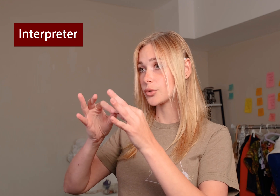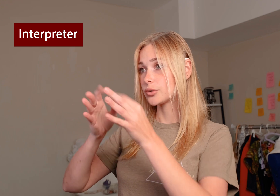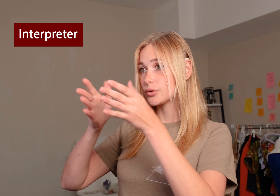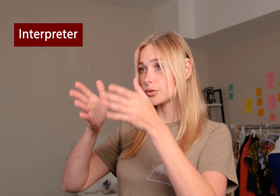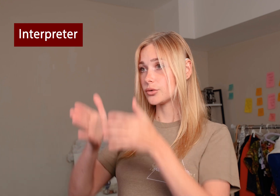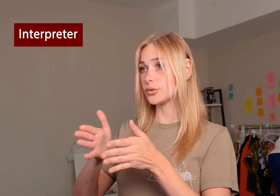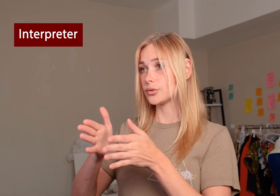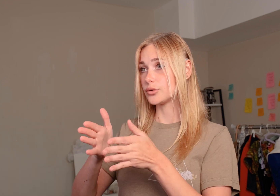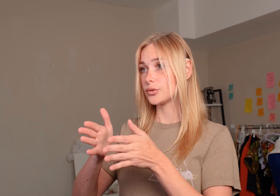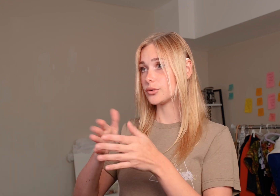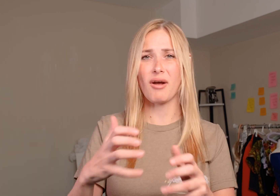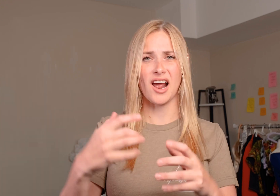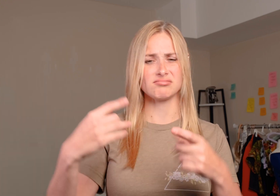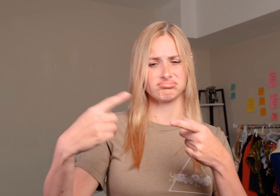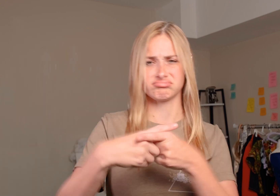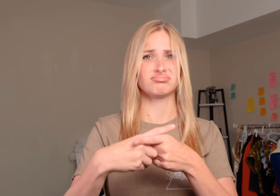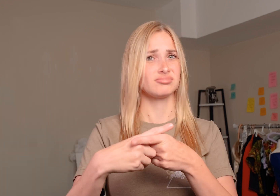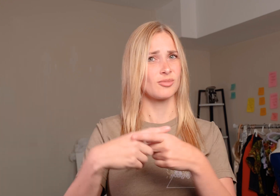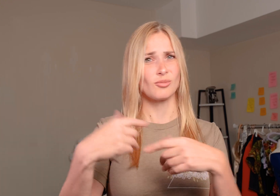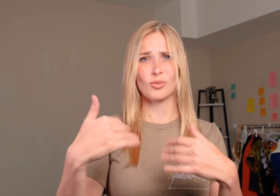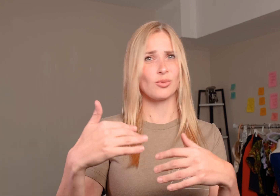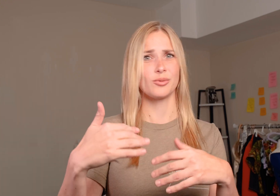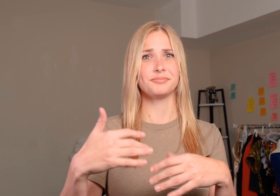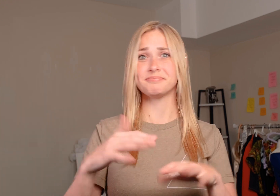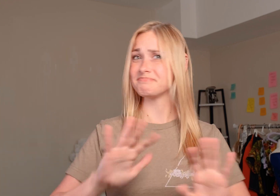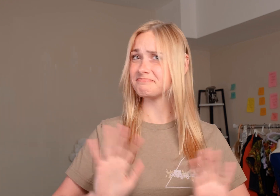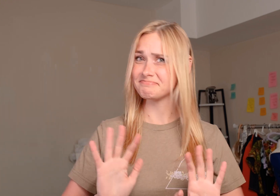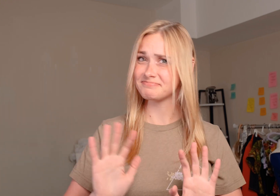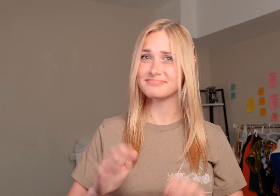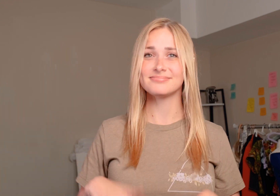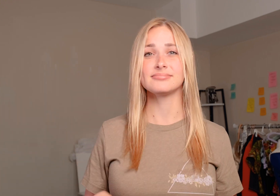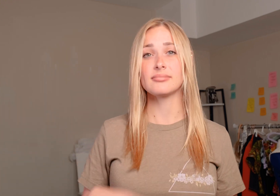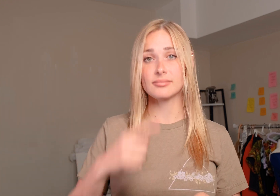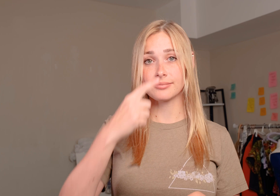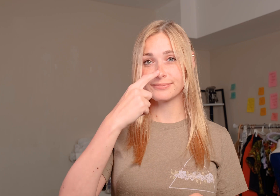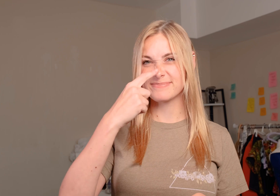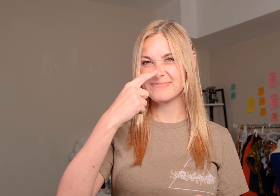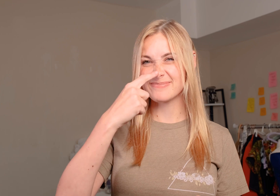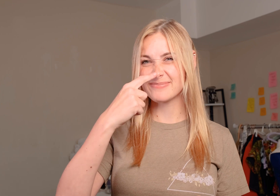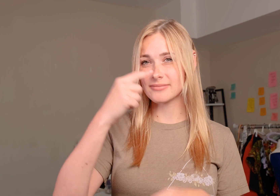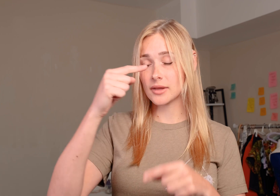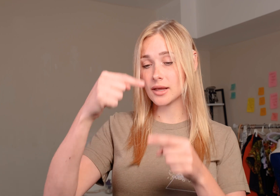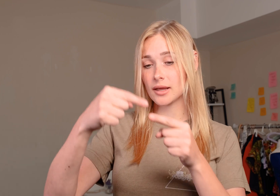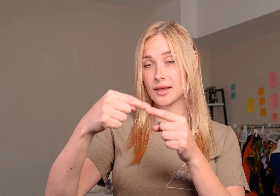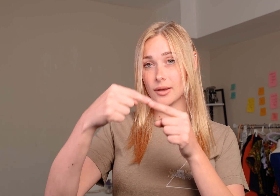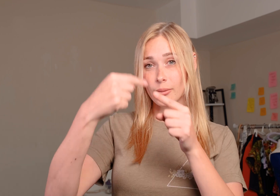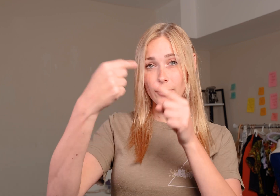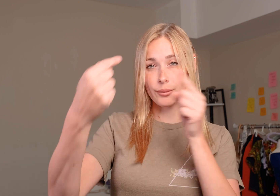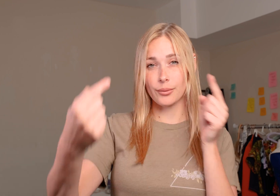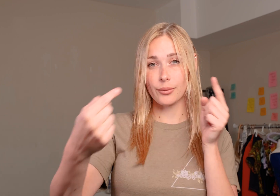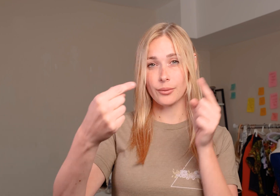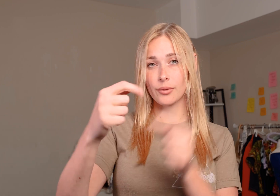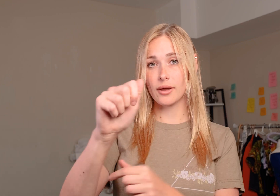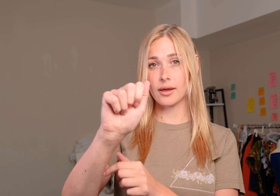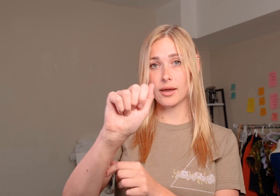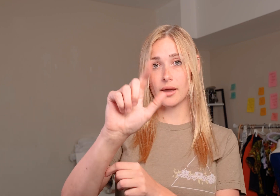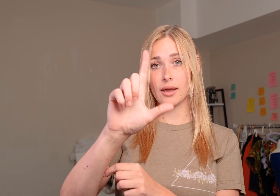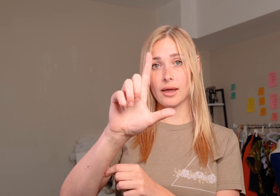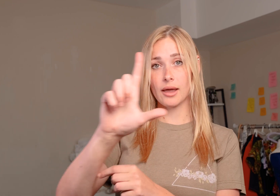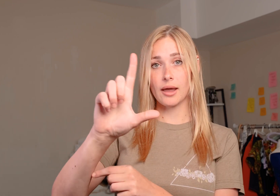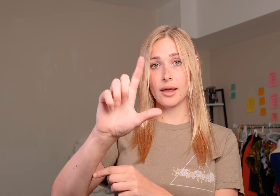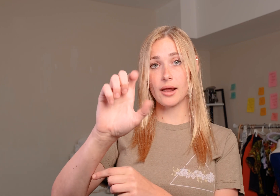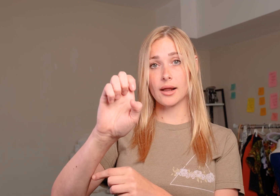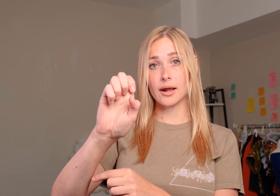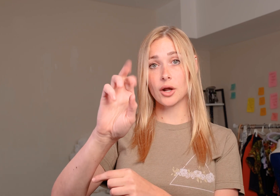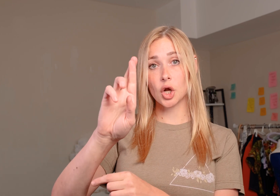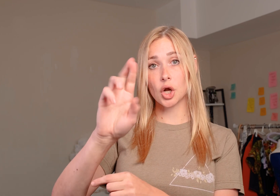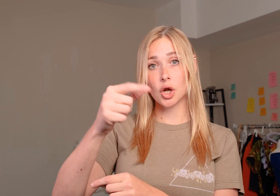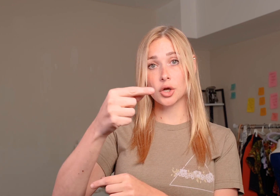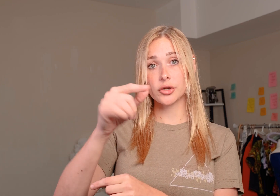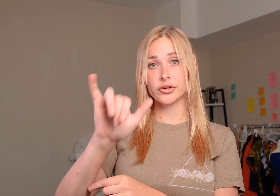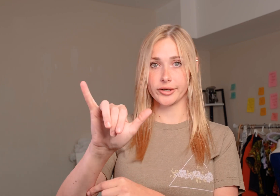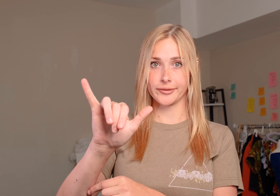Allergies can be dangerous in emergency situations, here is the sign for allergy-